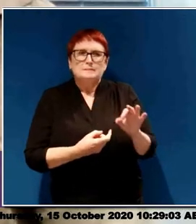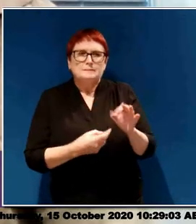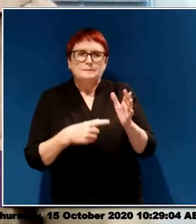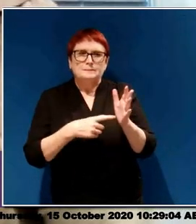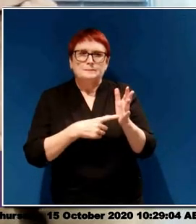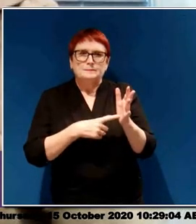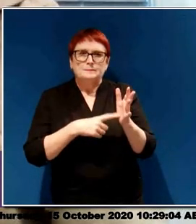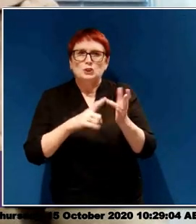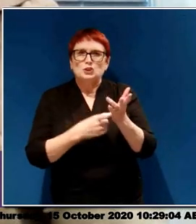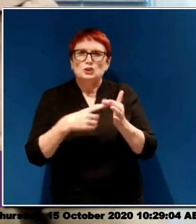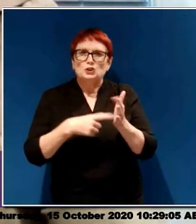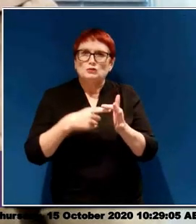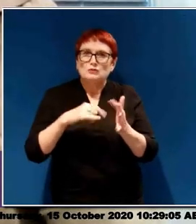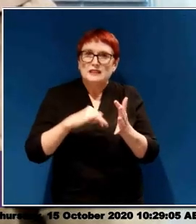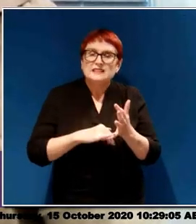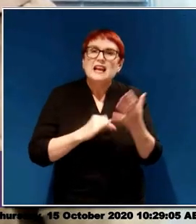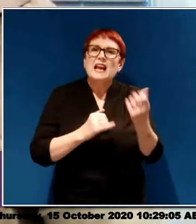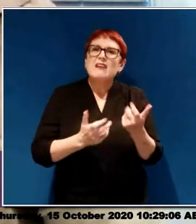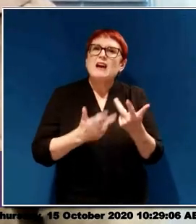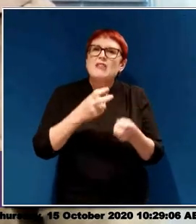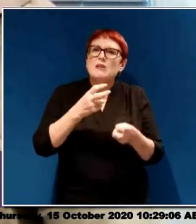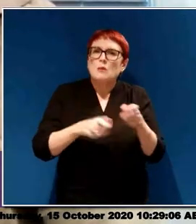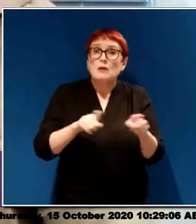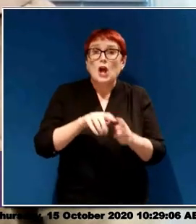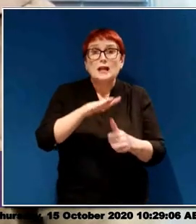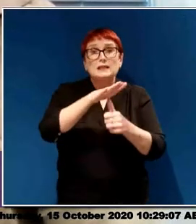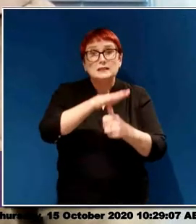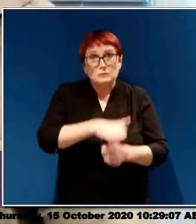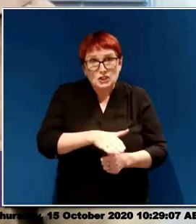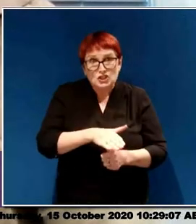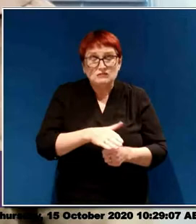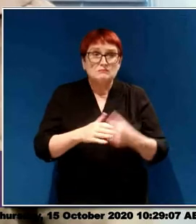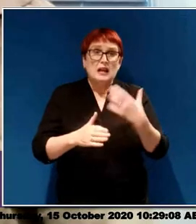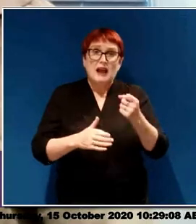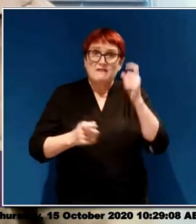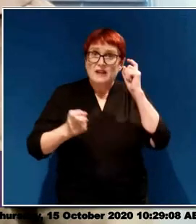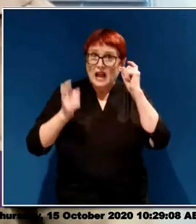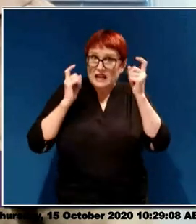such as depression and anxiety and a learning disorder.